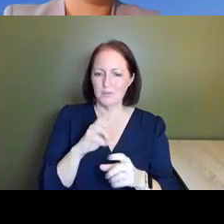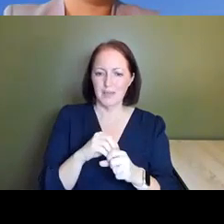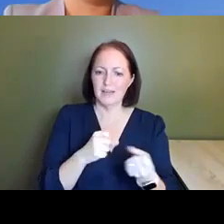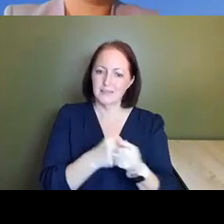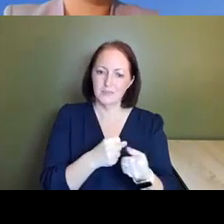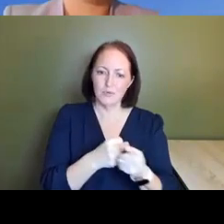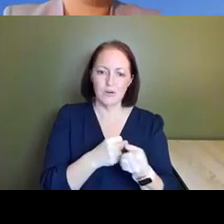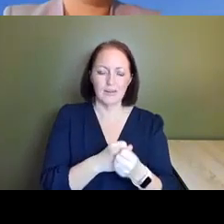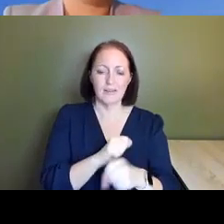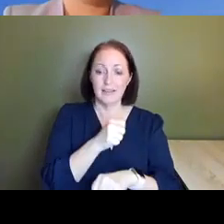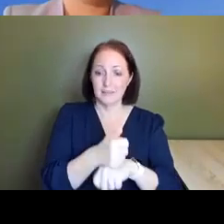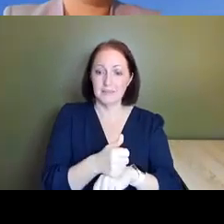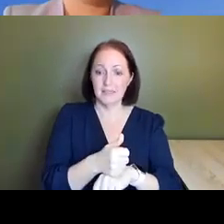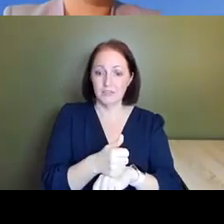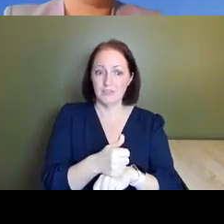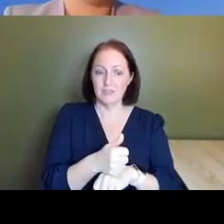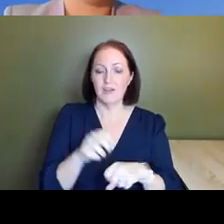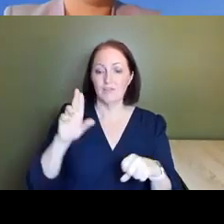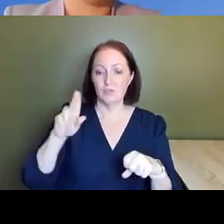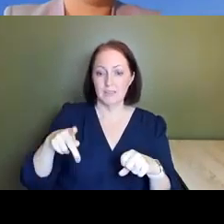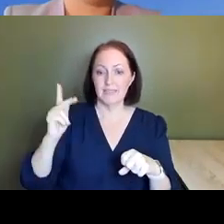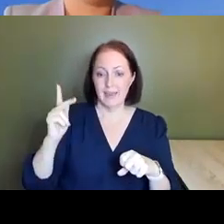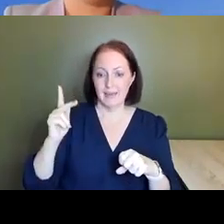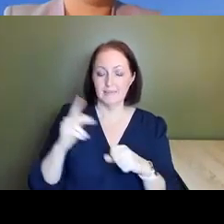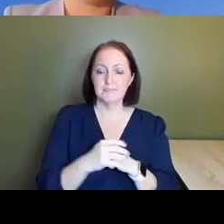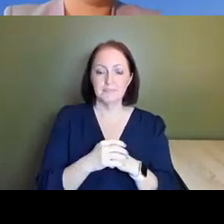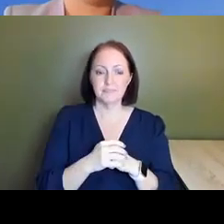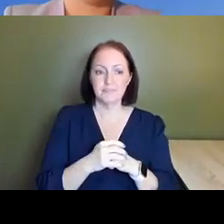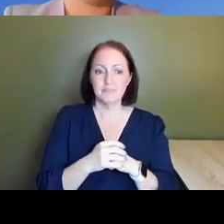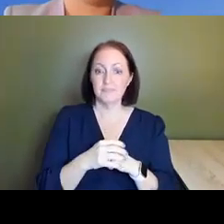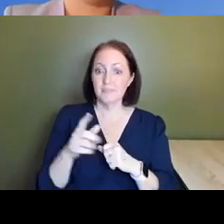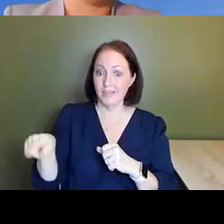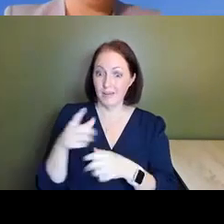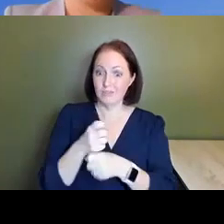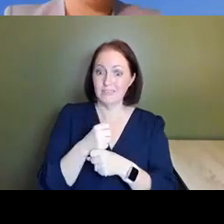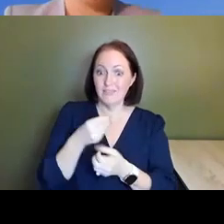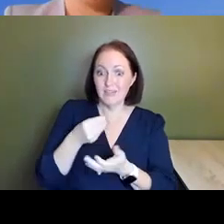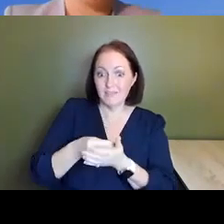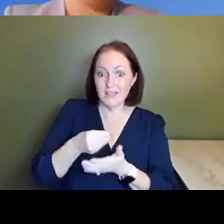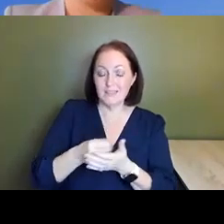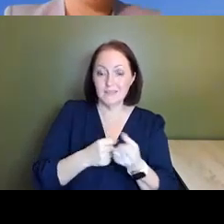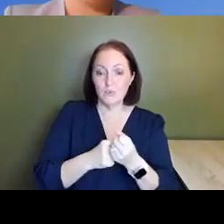the implementation of UPK. They're receiving funding to support countywide planning and